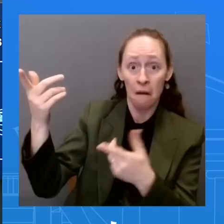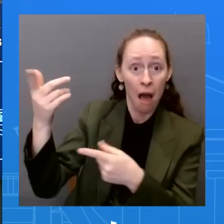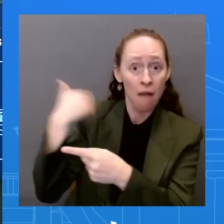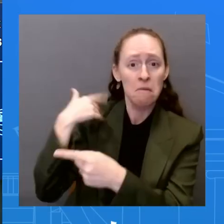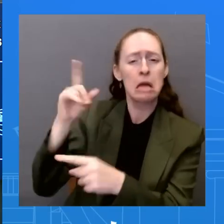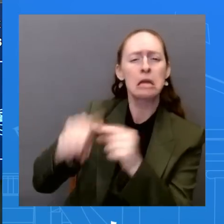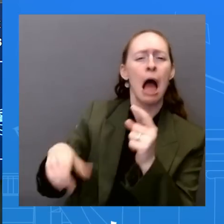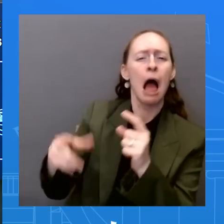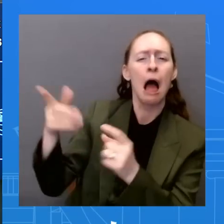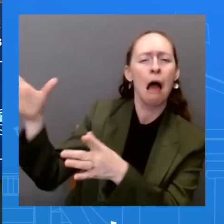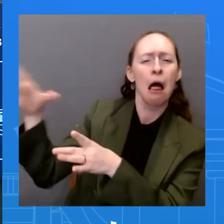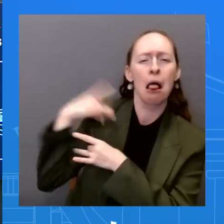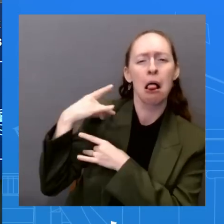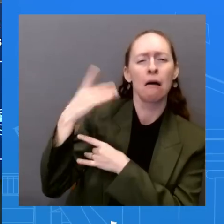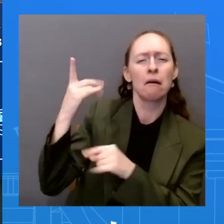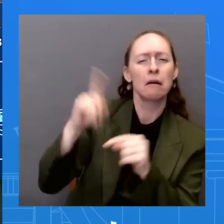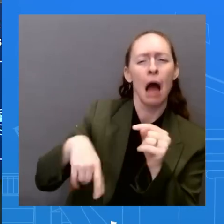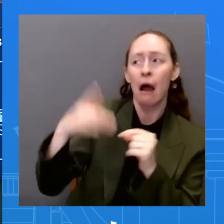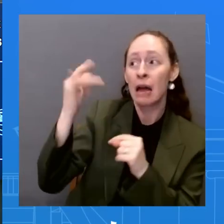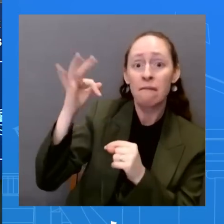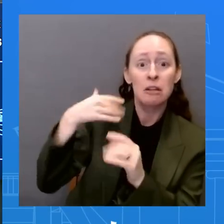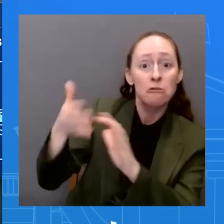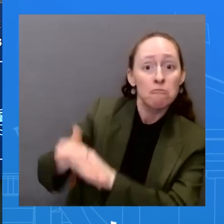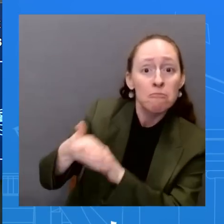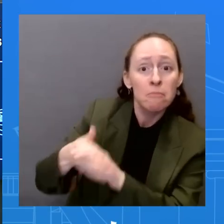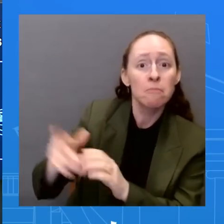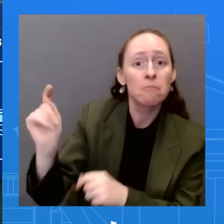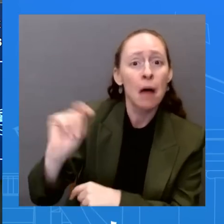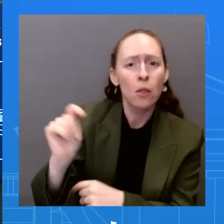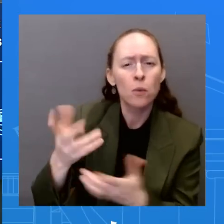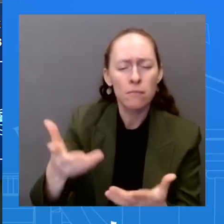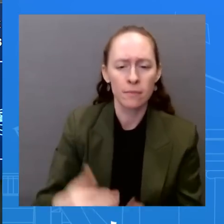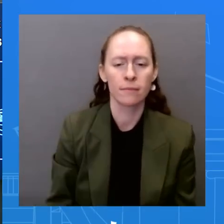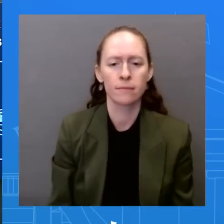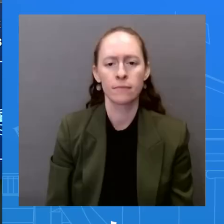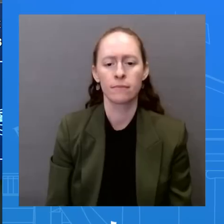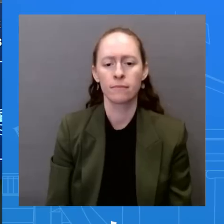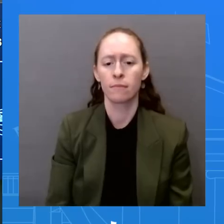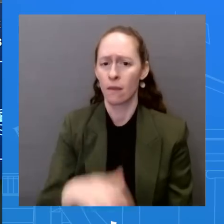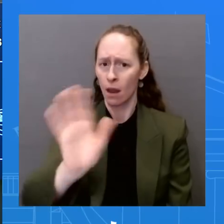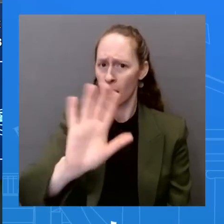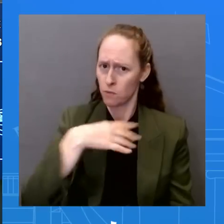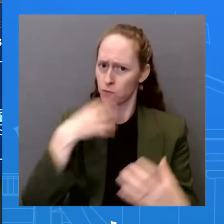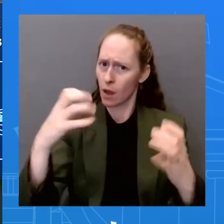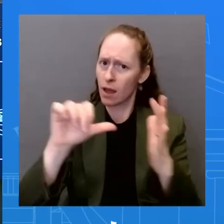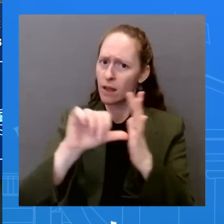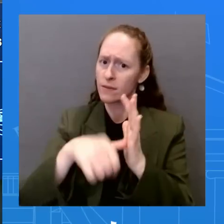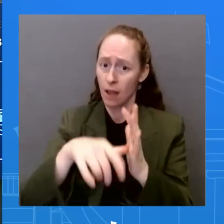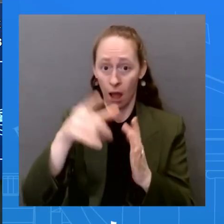But there are other mechanisms for its transmission, including, if you touch objects that individuals who've had monkeypox touch